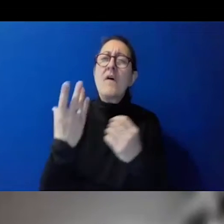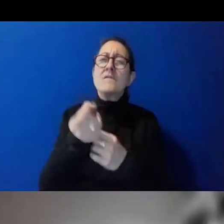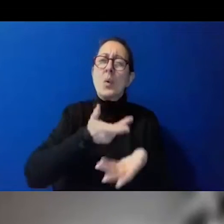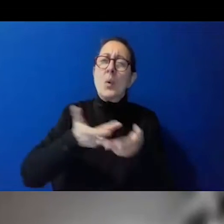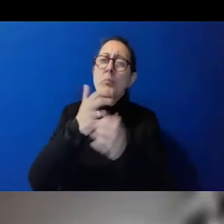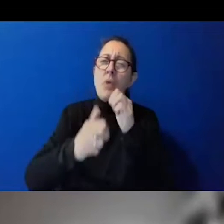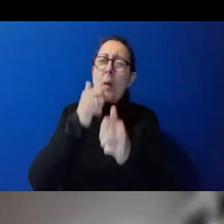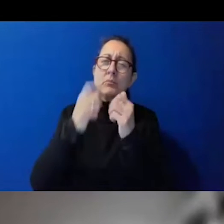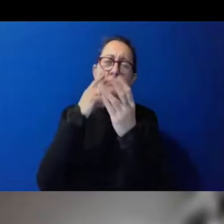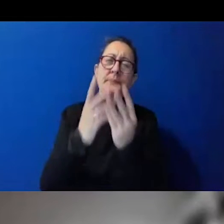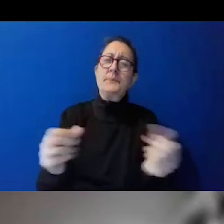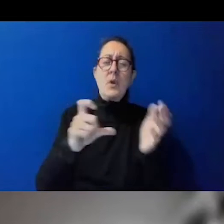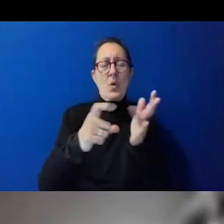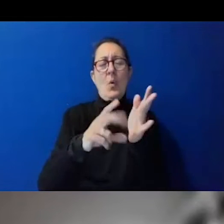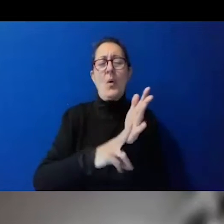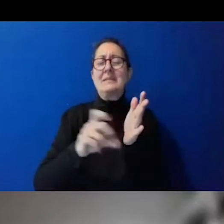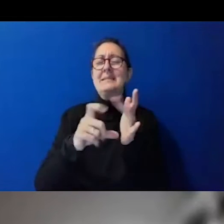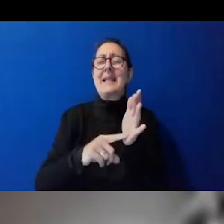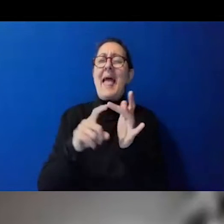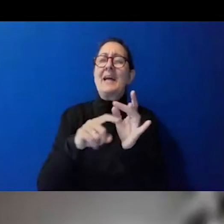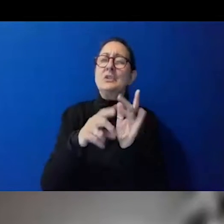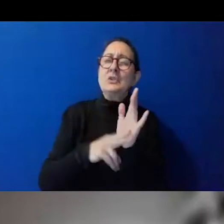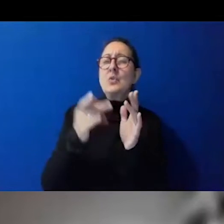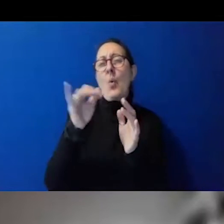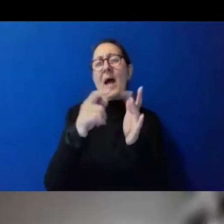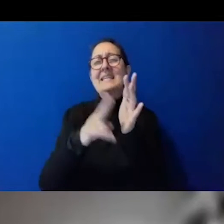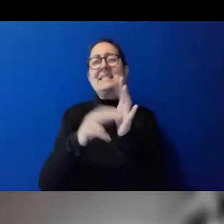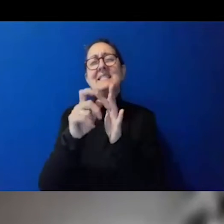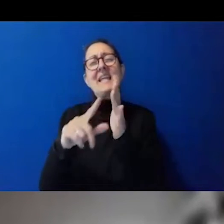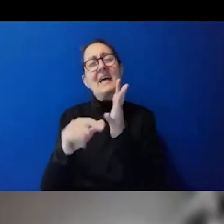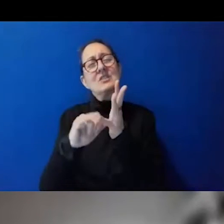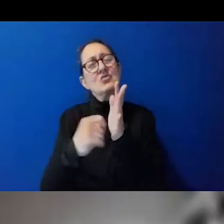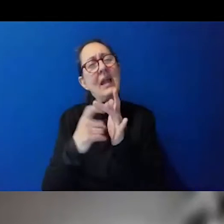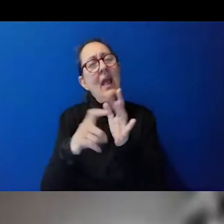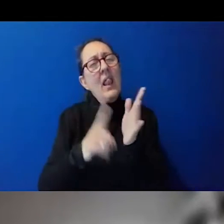relations commission work as well for our state and local government employees but generally